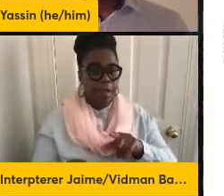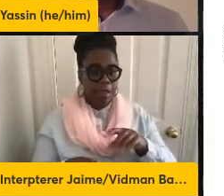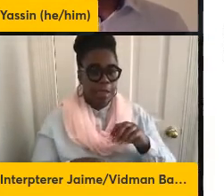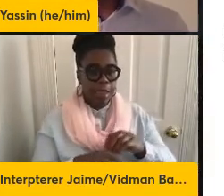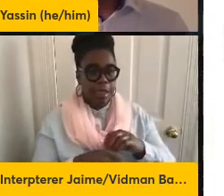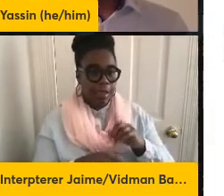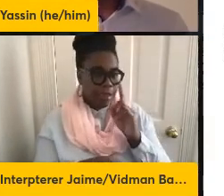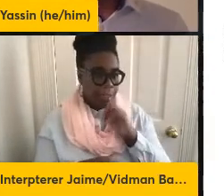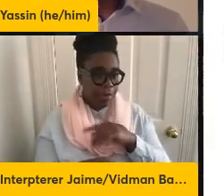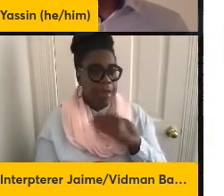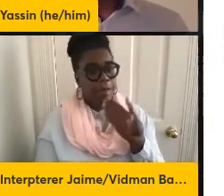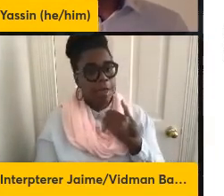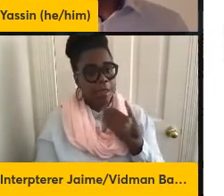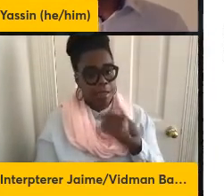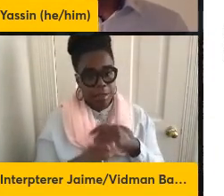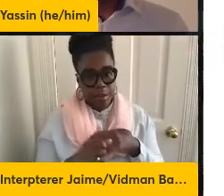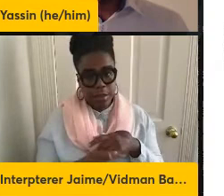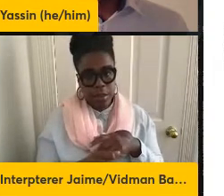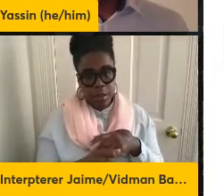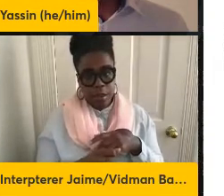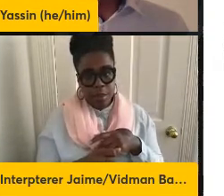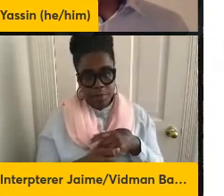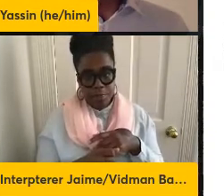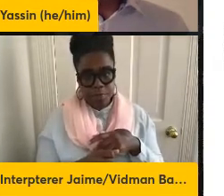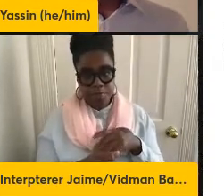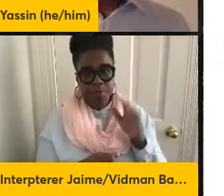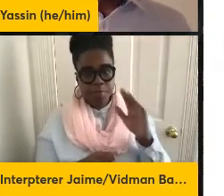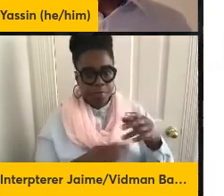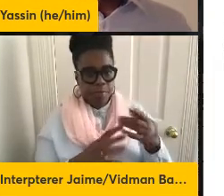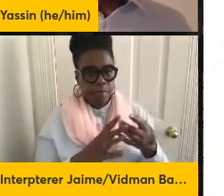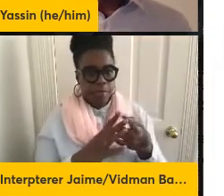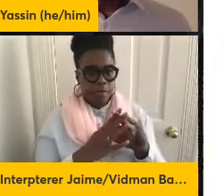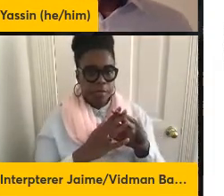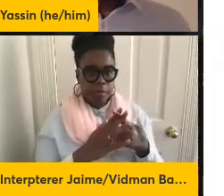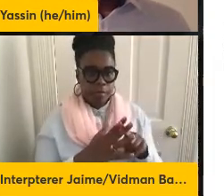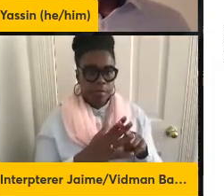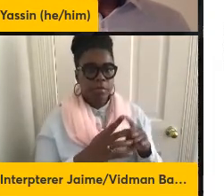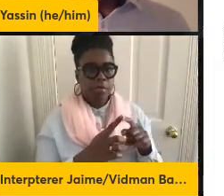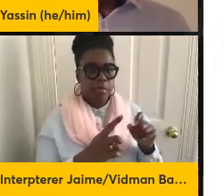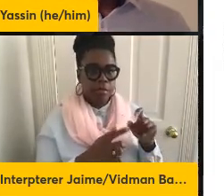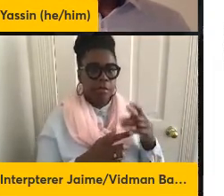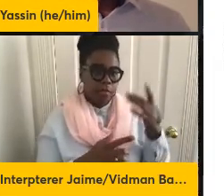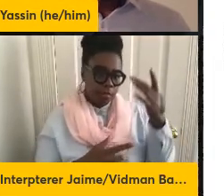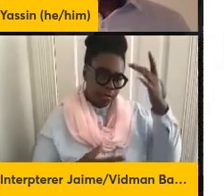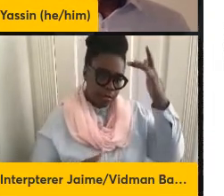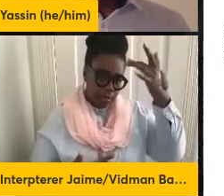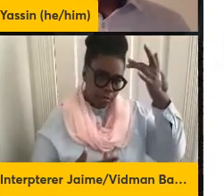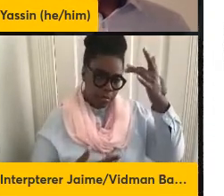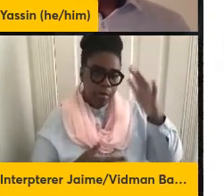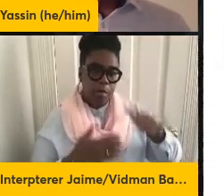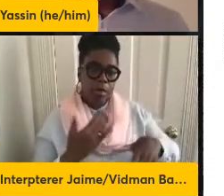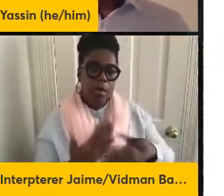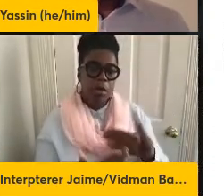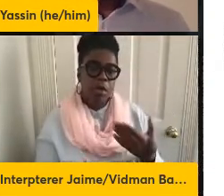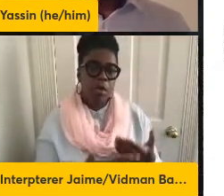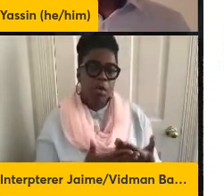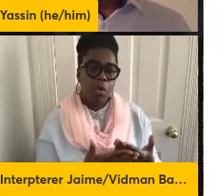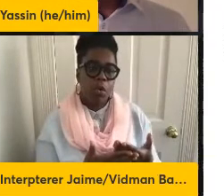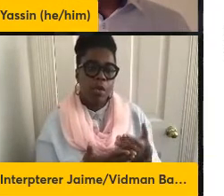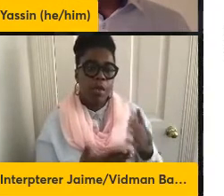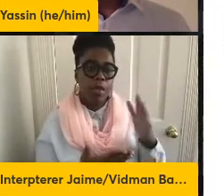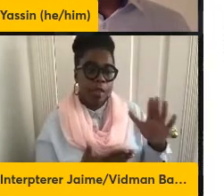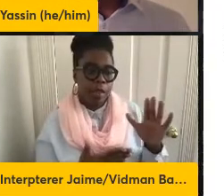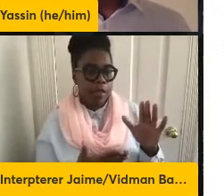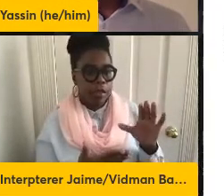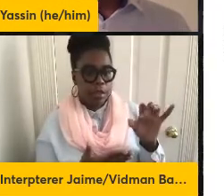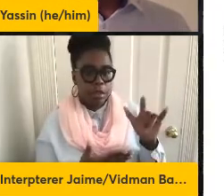are the cells that develop, derive the disease. However, not all innate immune cells that we looked at, do this have the same